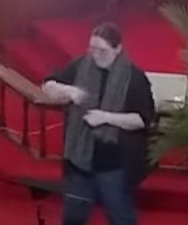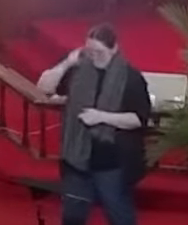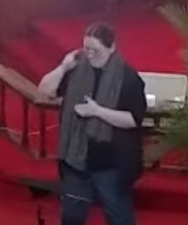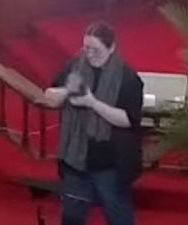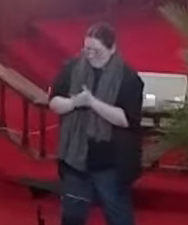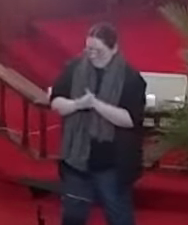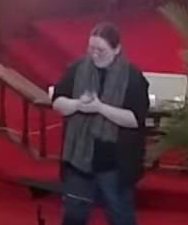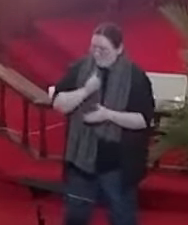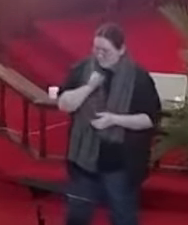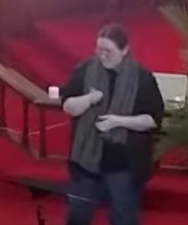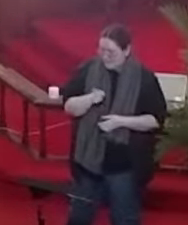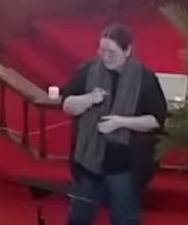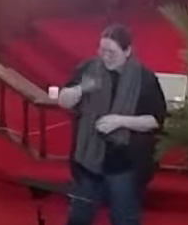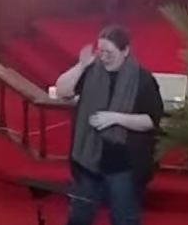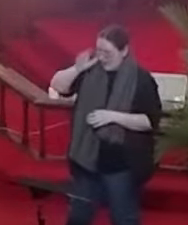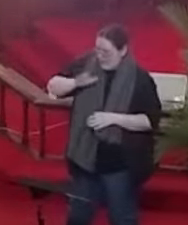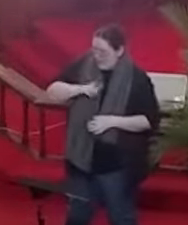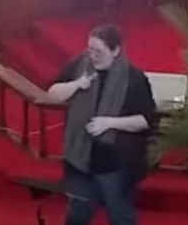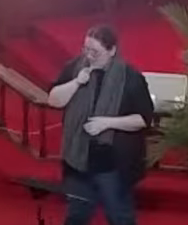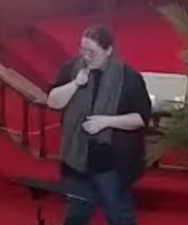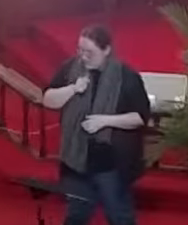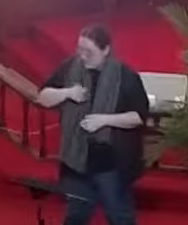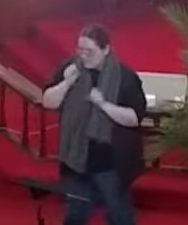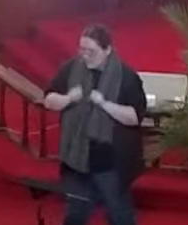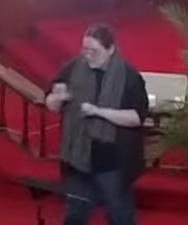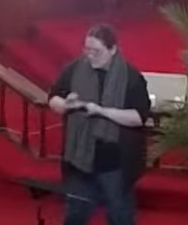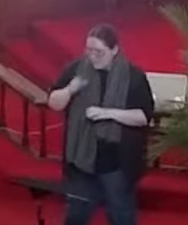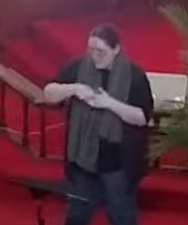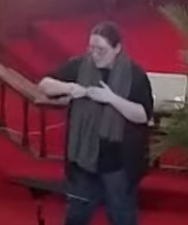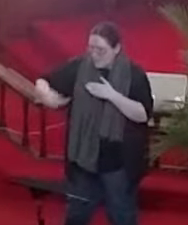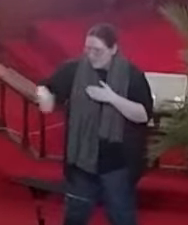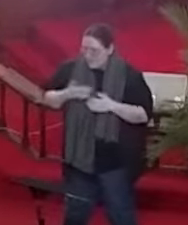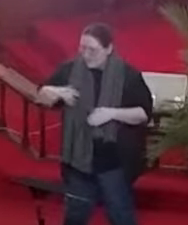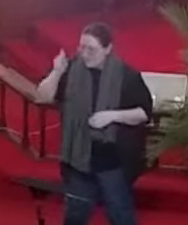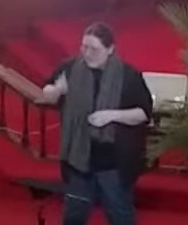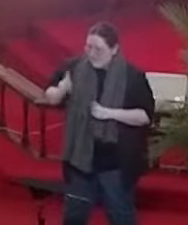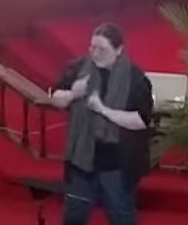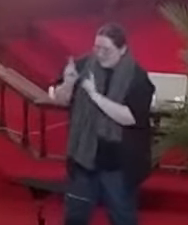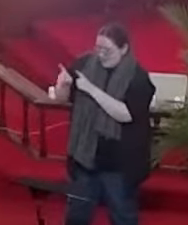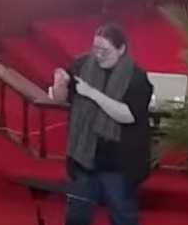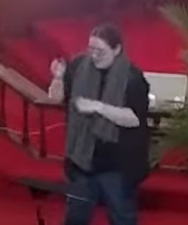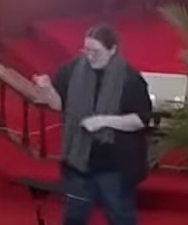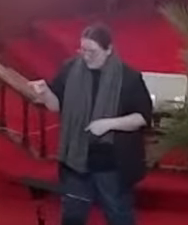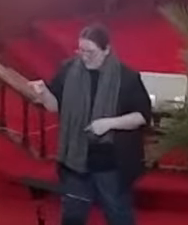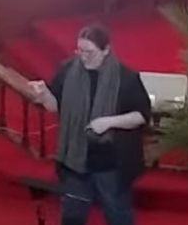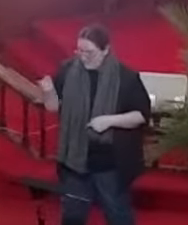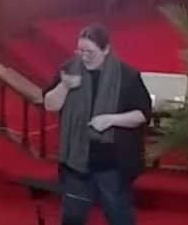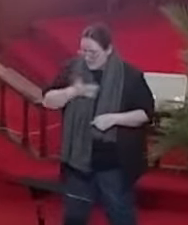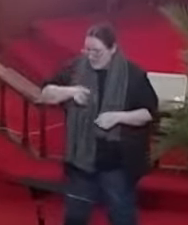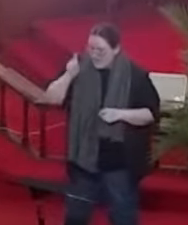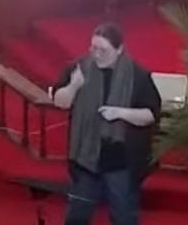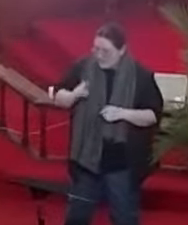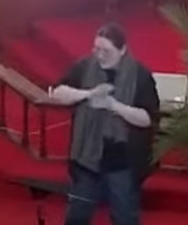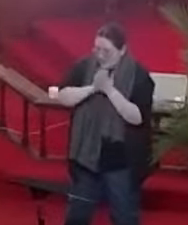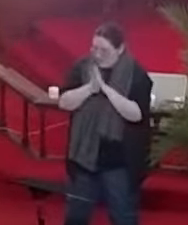That was indeed a man who could work miracles. I had to get to Him. I had to be touched by Jesus.